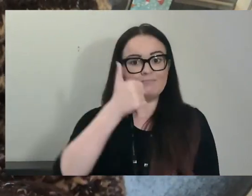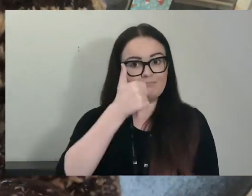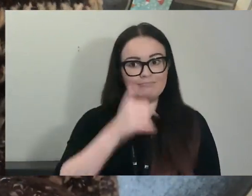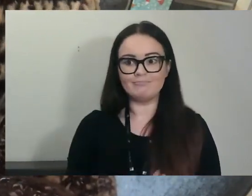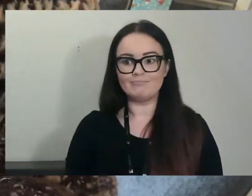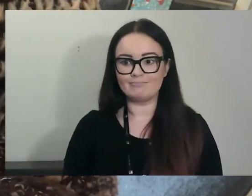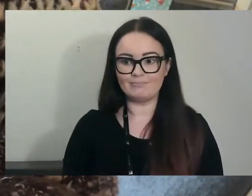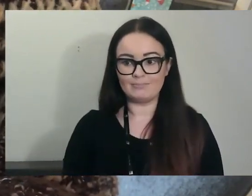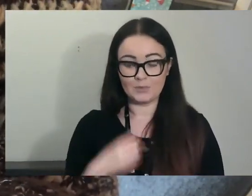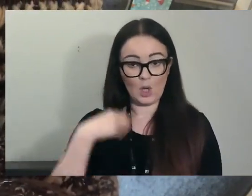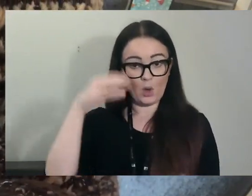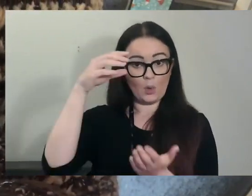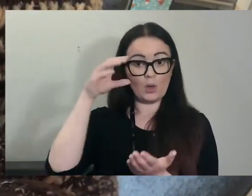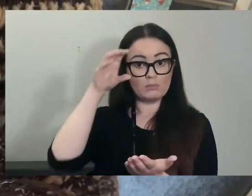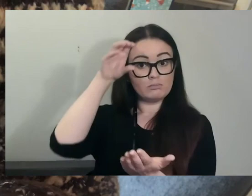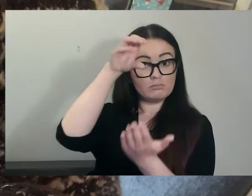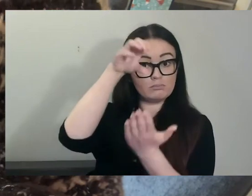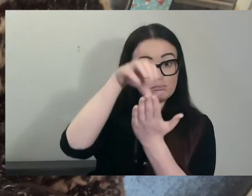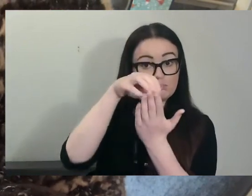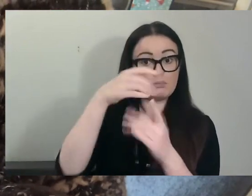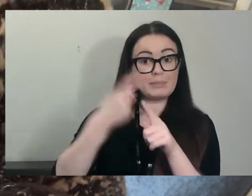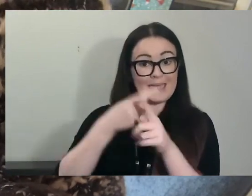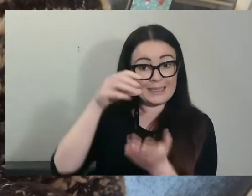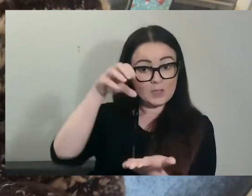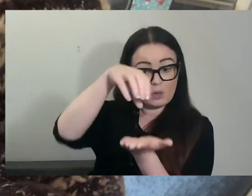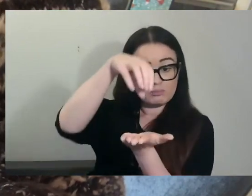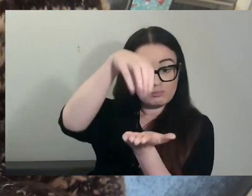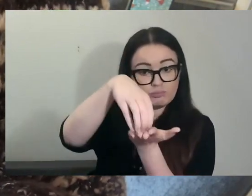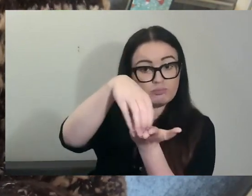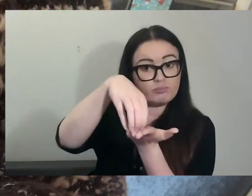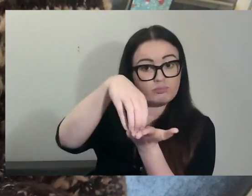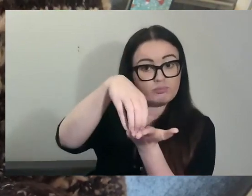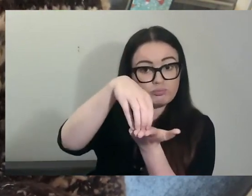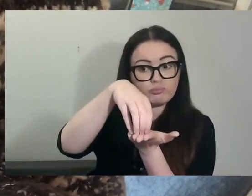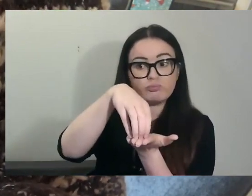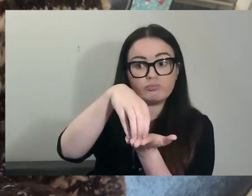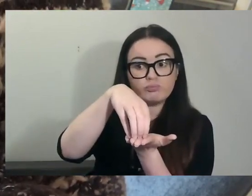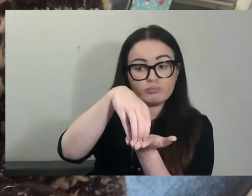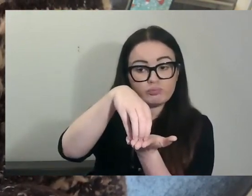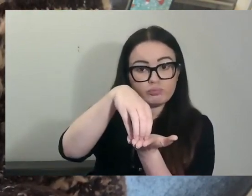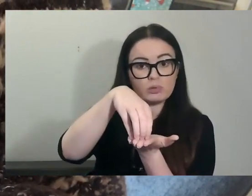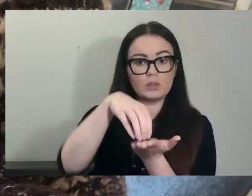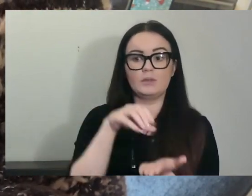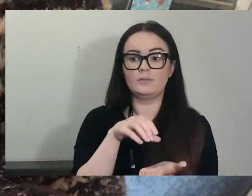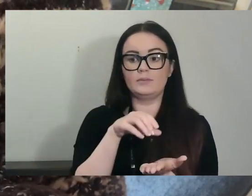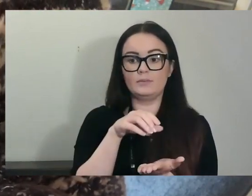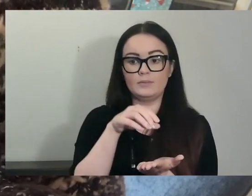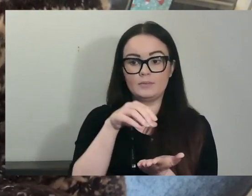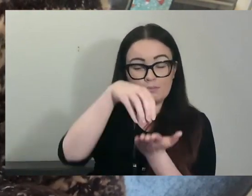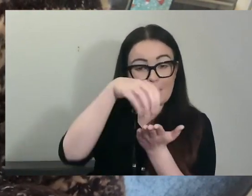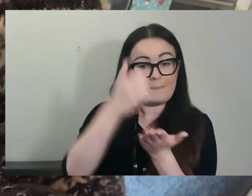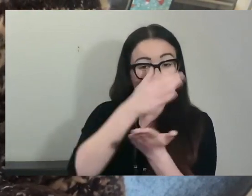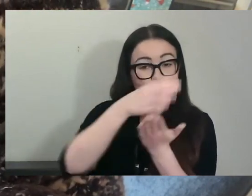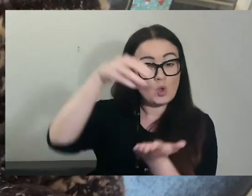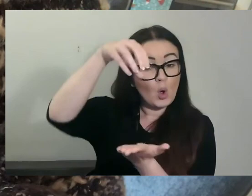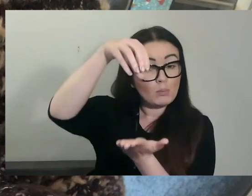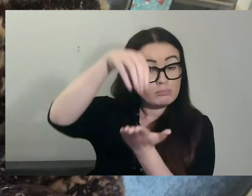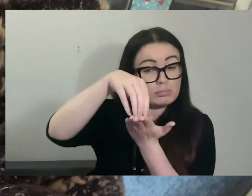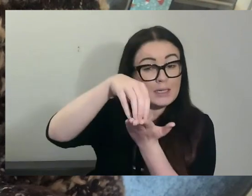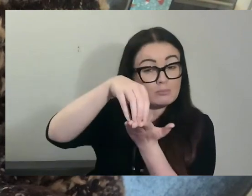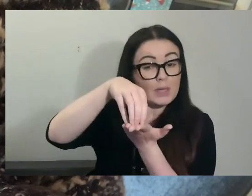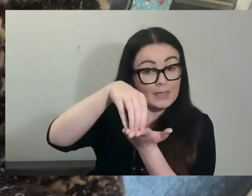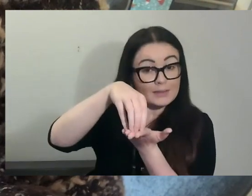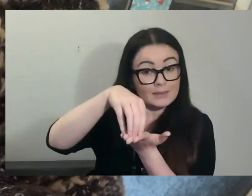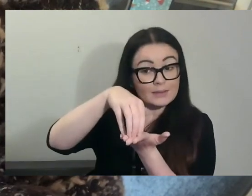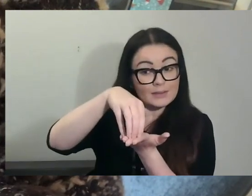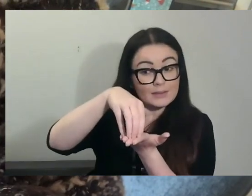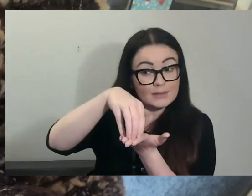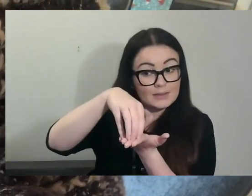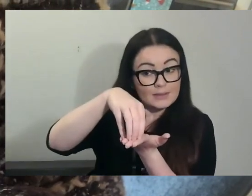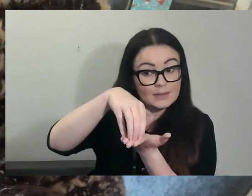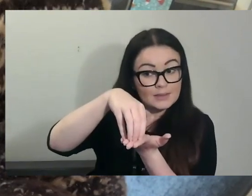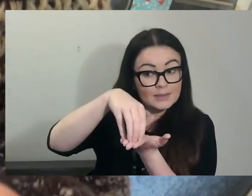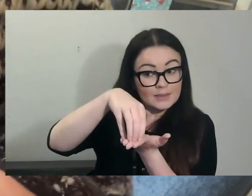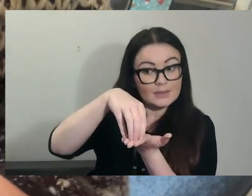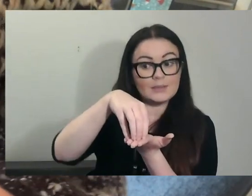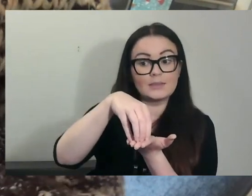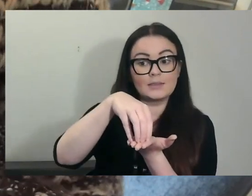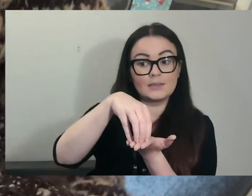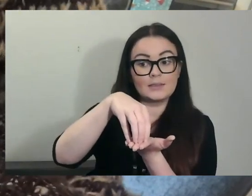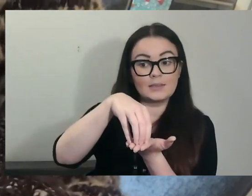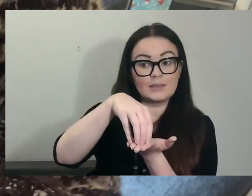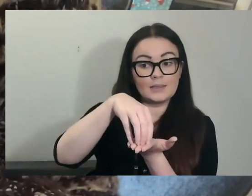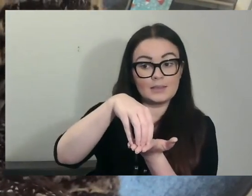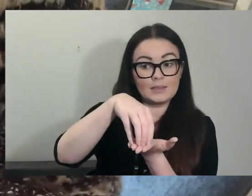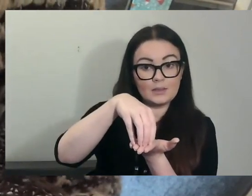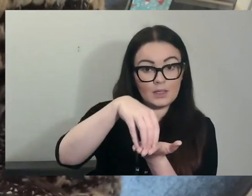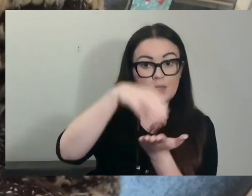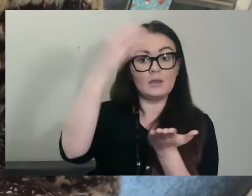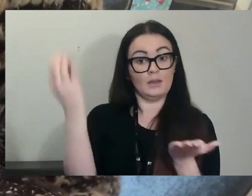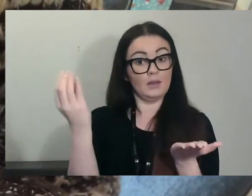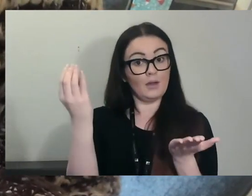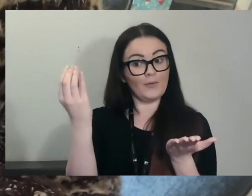way up. I'm going to put my potato down and just press press press down – three, two